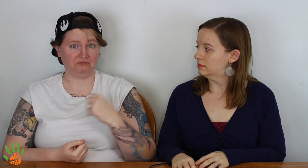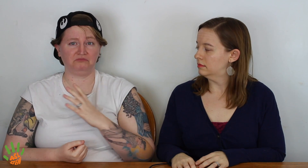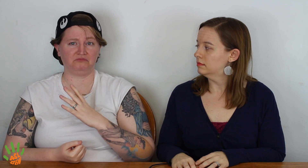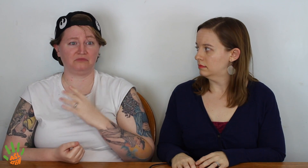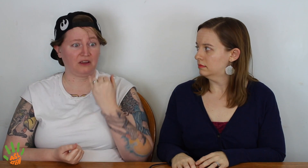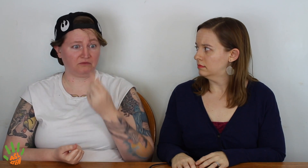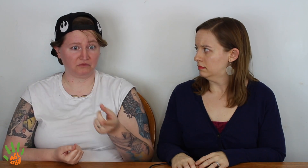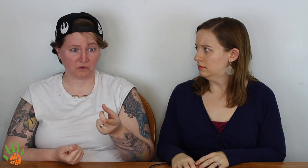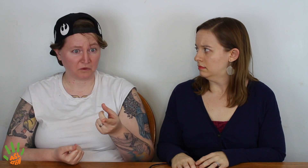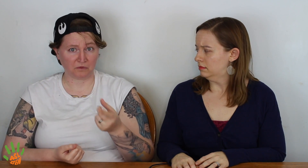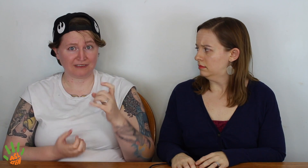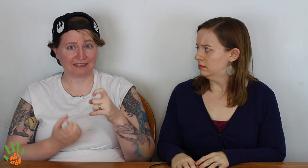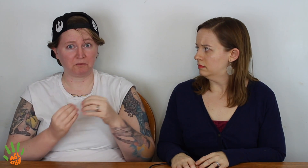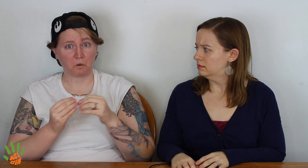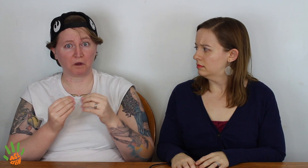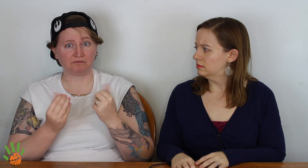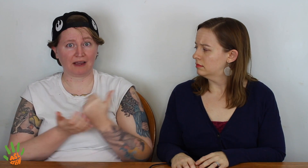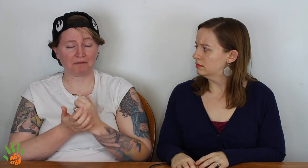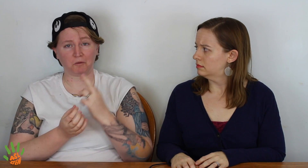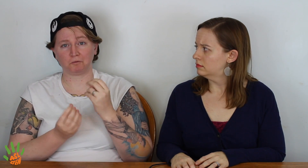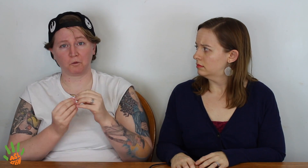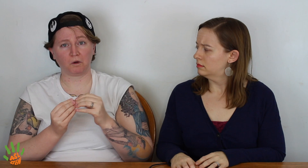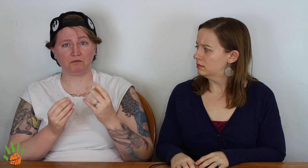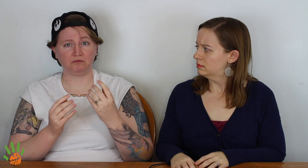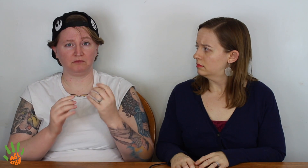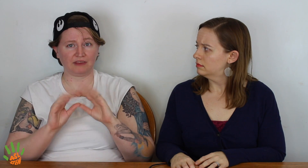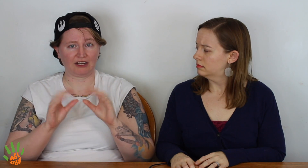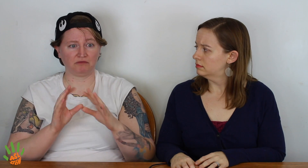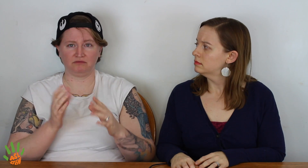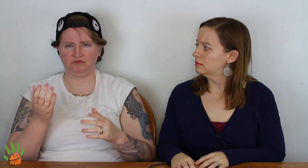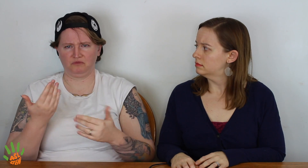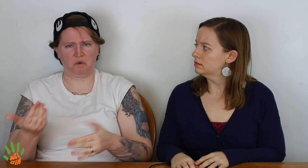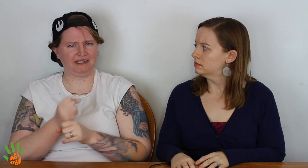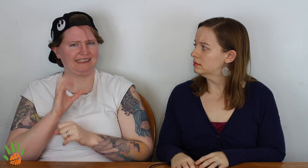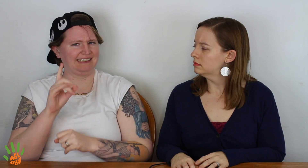"Do you feel comfortable with me?" If they say yes, then that's fine. If they say no, they need more assistance or clarification,